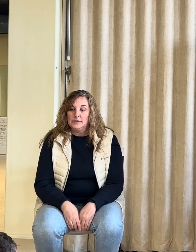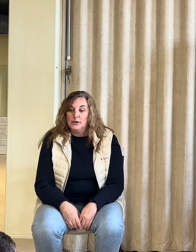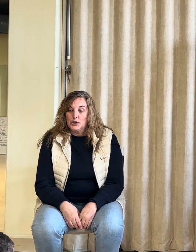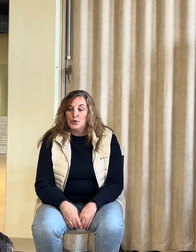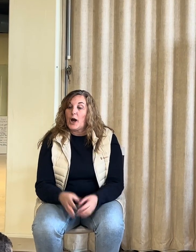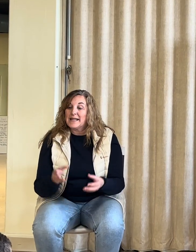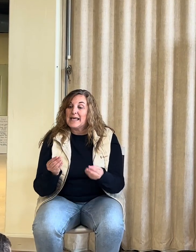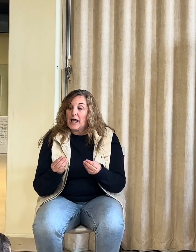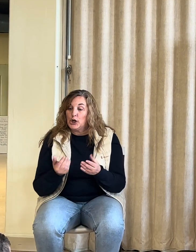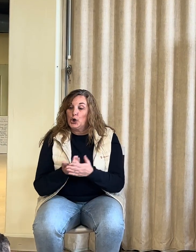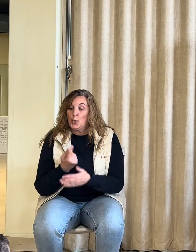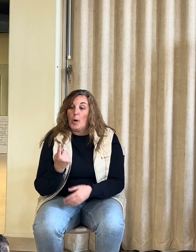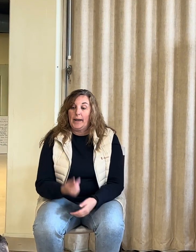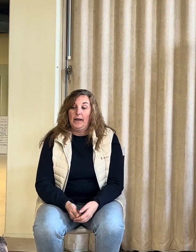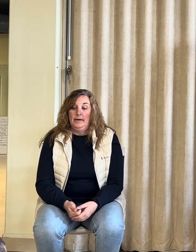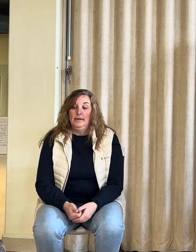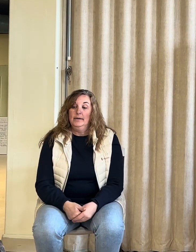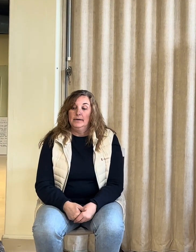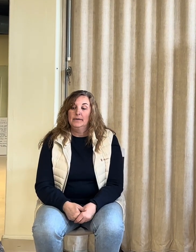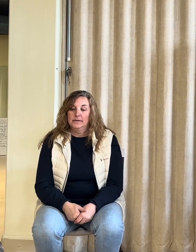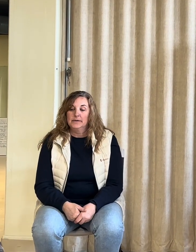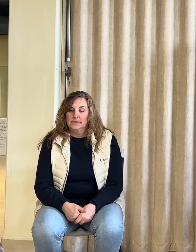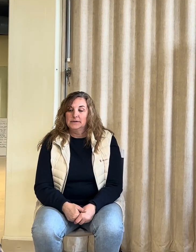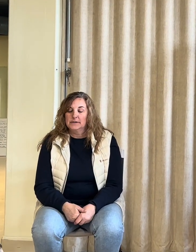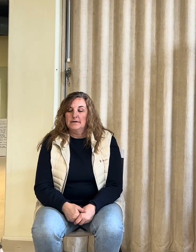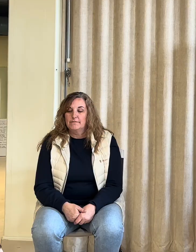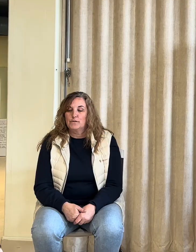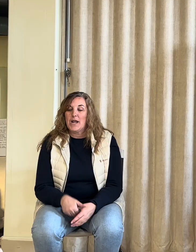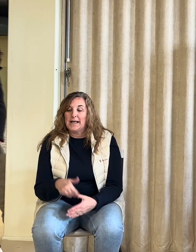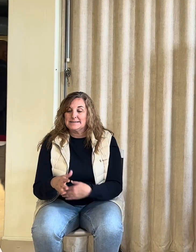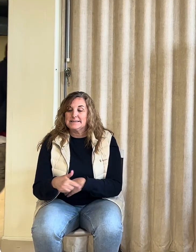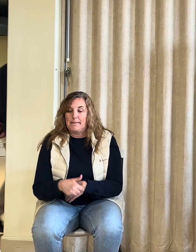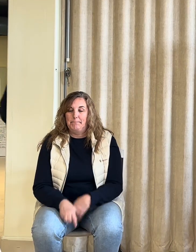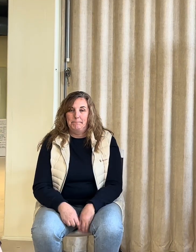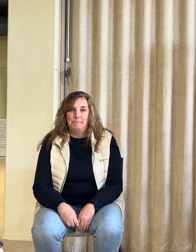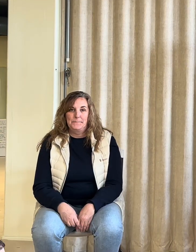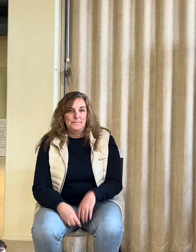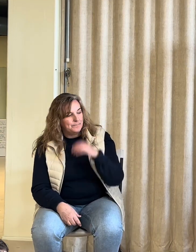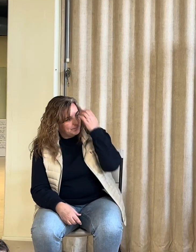past month we are here and ready to listen to you. And if you don't have a reading tracker and would